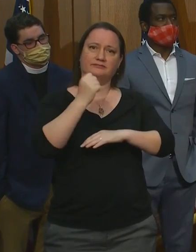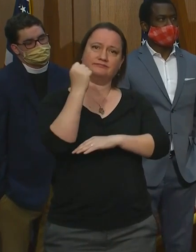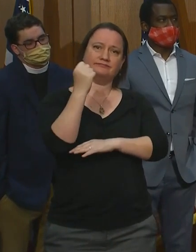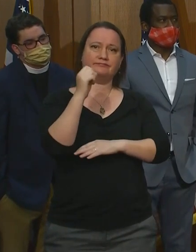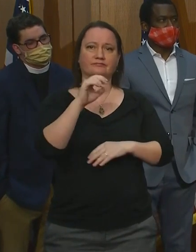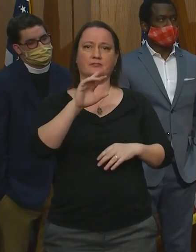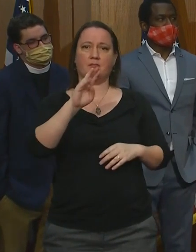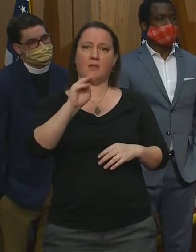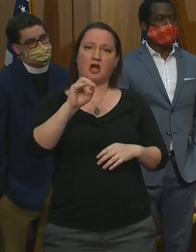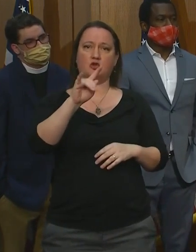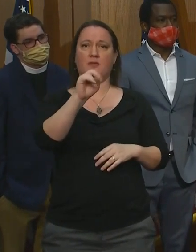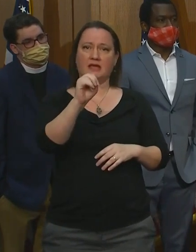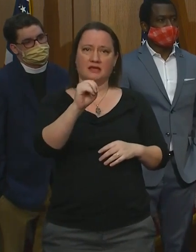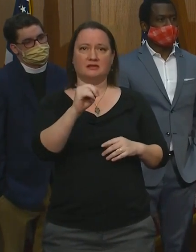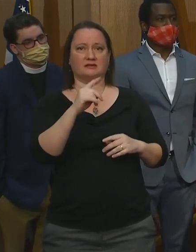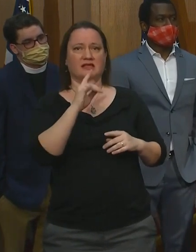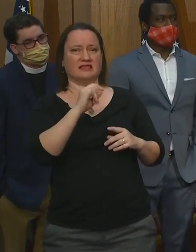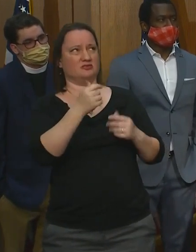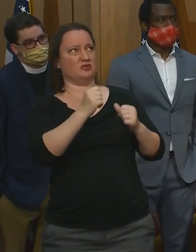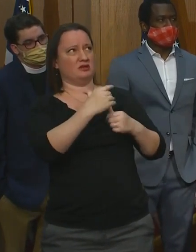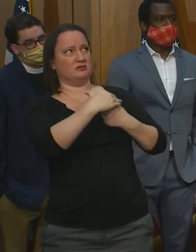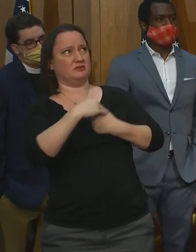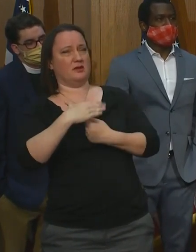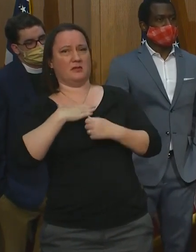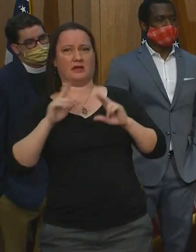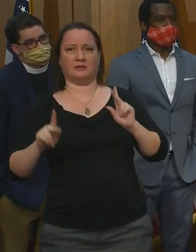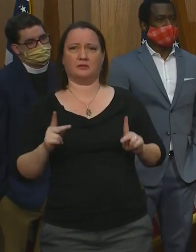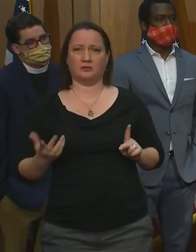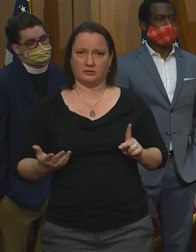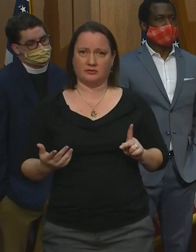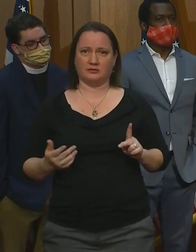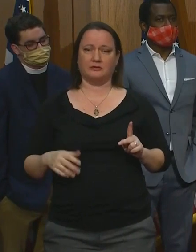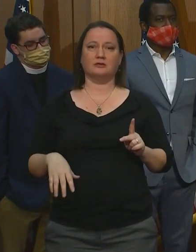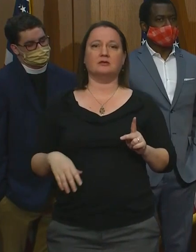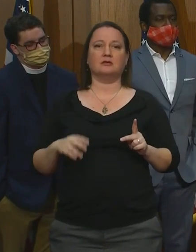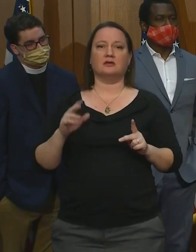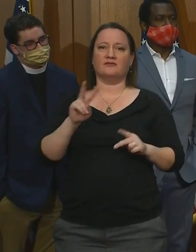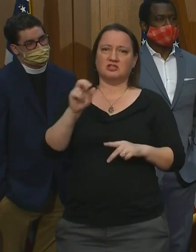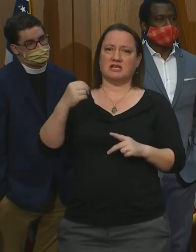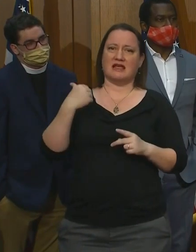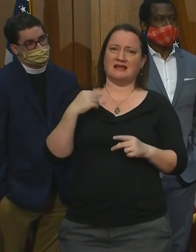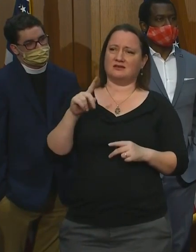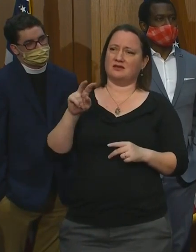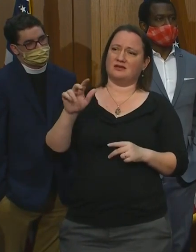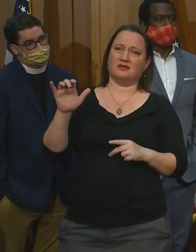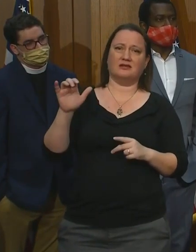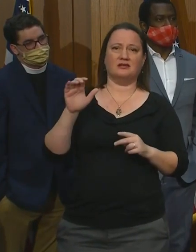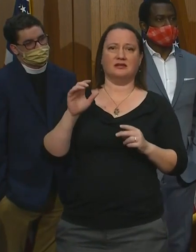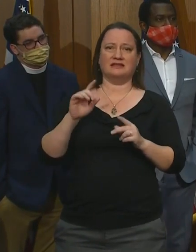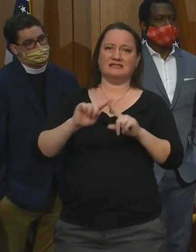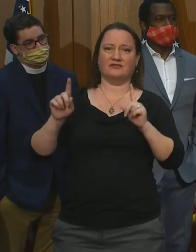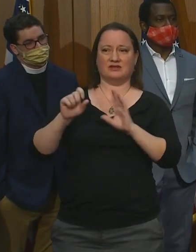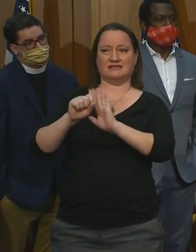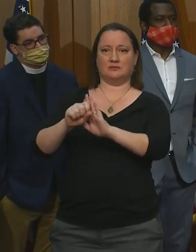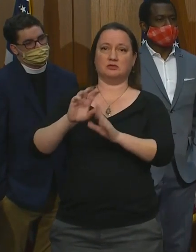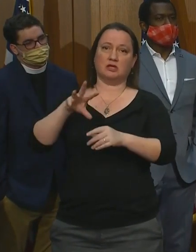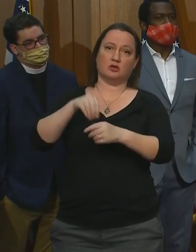THAT SOUGHT TO KEEP THEM ENSLAVED. VIRGINIA HAS HUNDREDS OF PUBLIC CONFEDERATE SYMBOLS